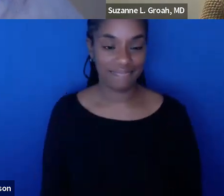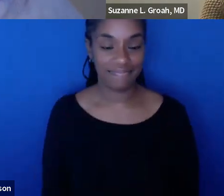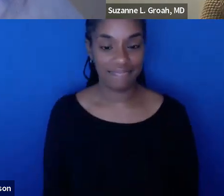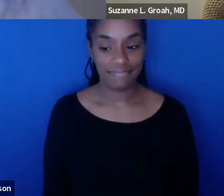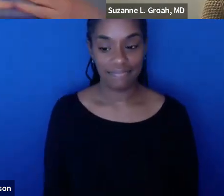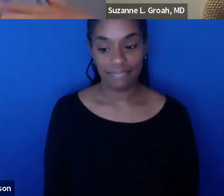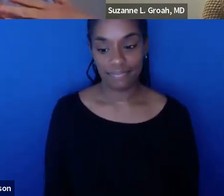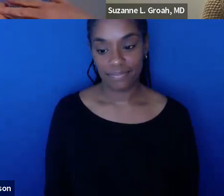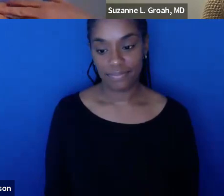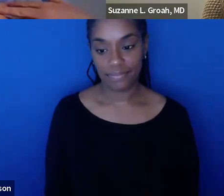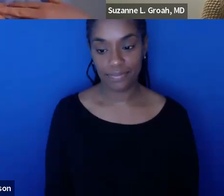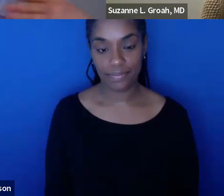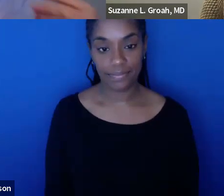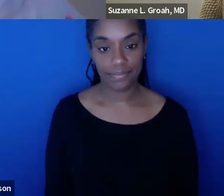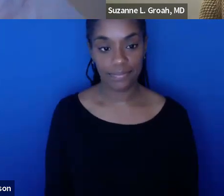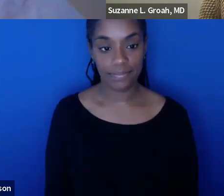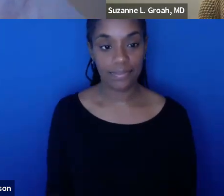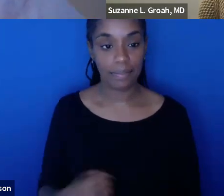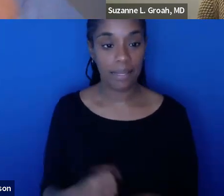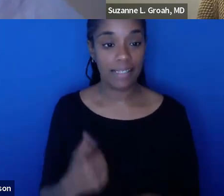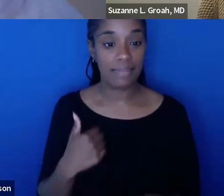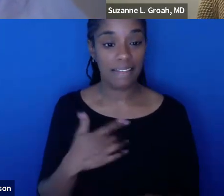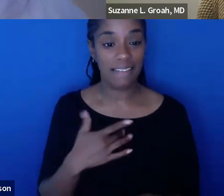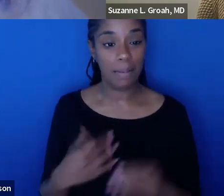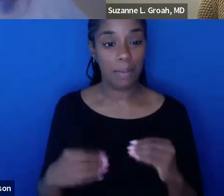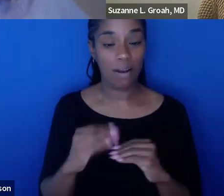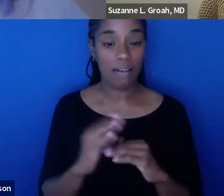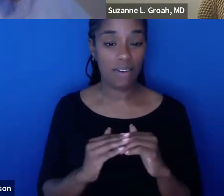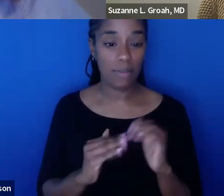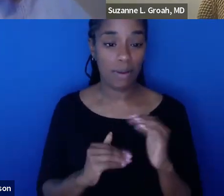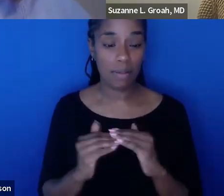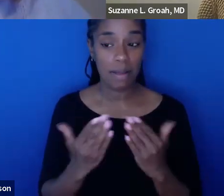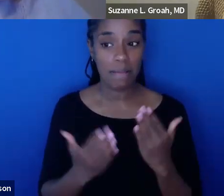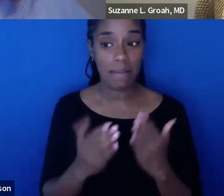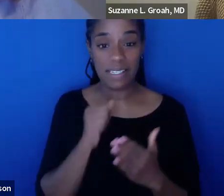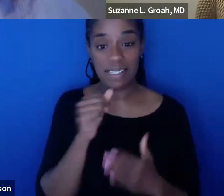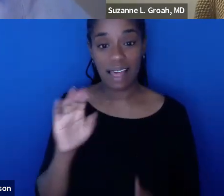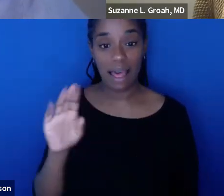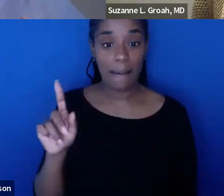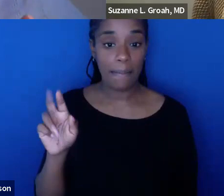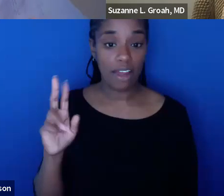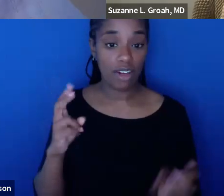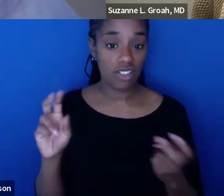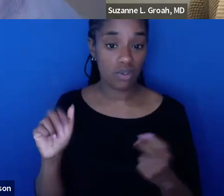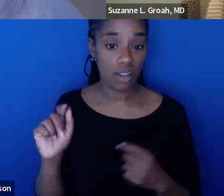It kind of makes me feel more comfortable in the fact that maybe it's the bladder issue at all, but it's tandem to the bladder.